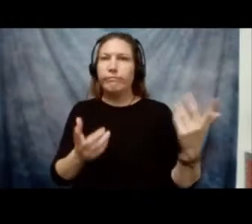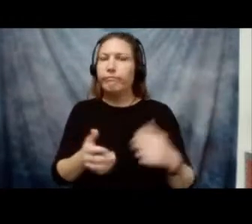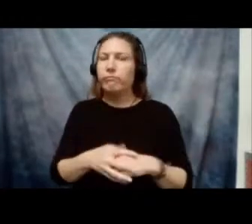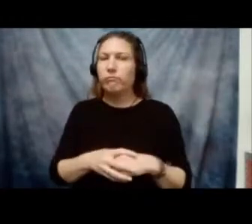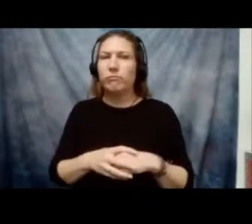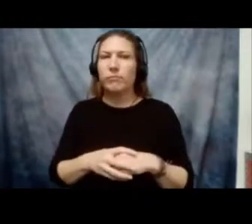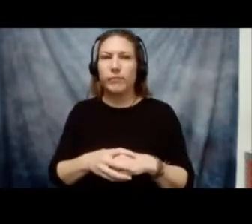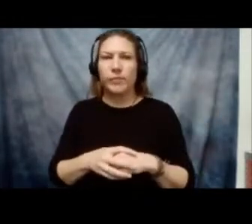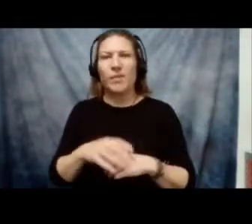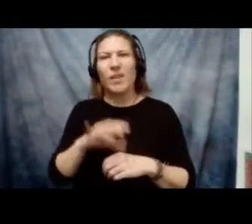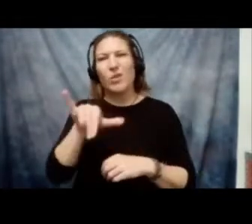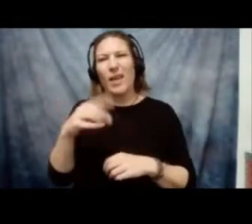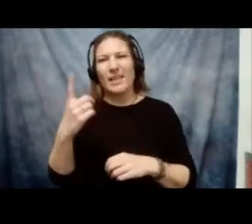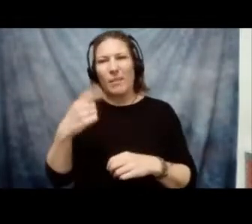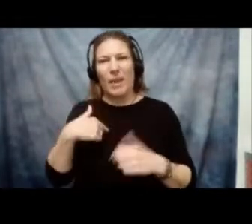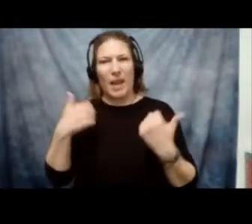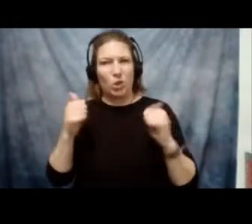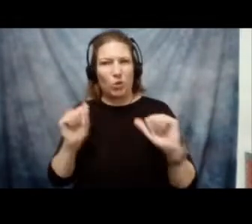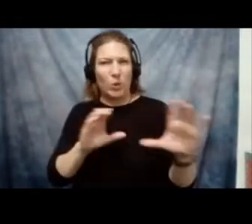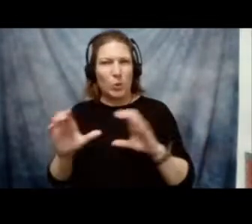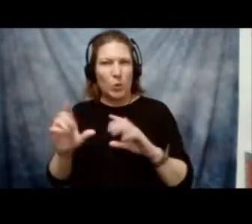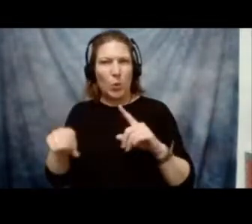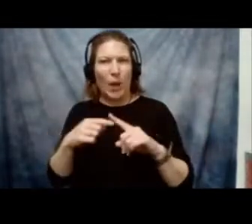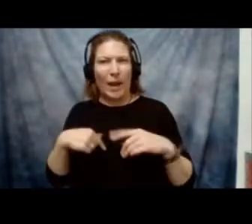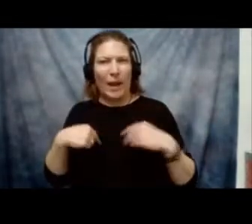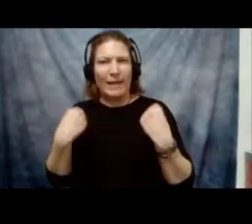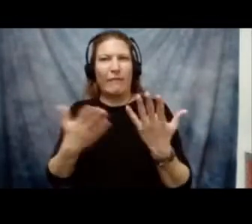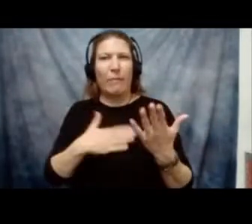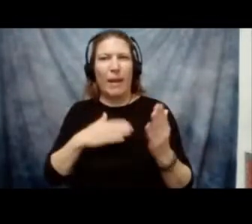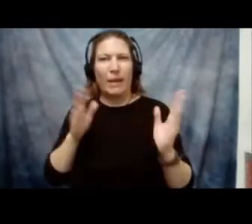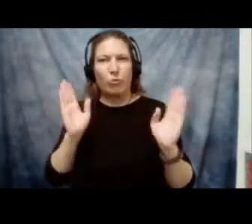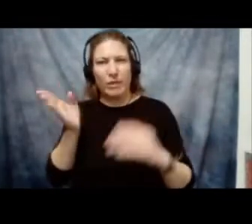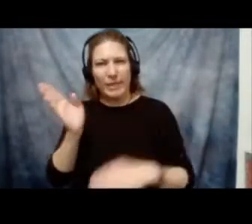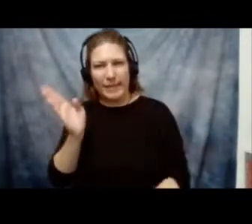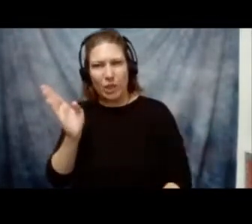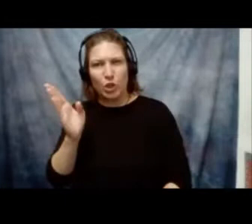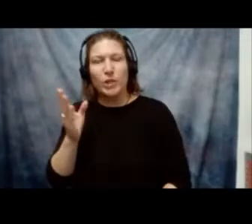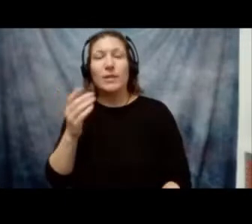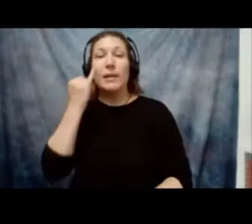far as when i do my presentations especially if i'm going to convert my powerpoint presentations